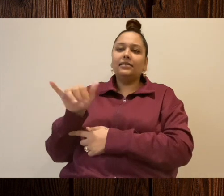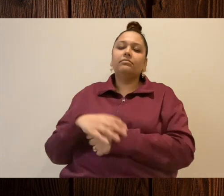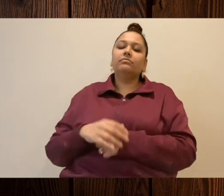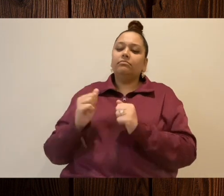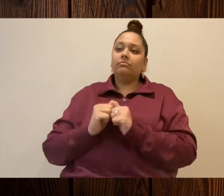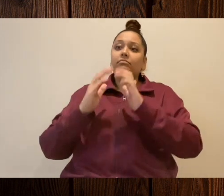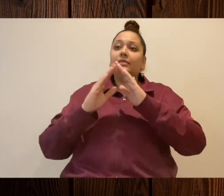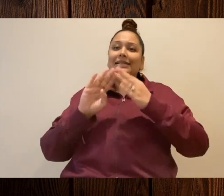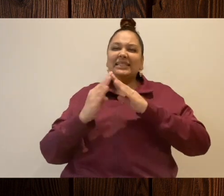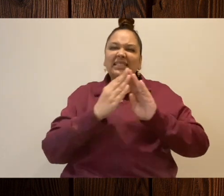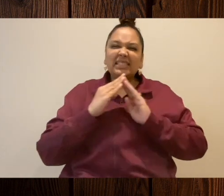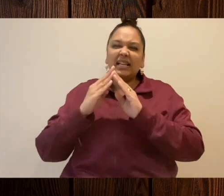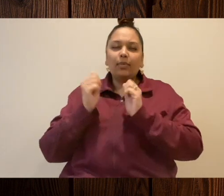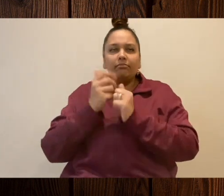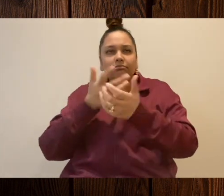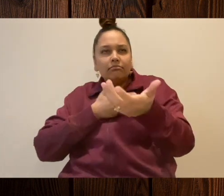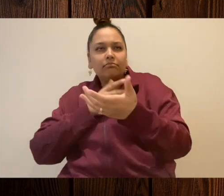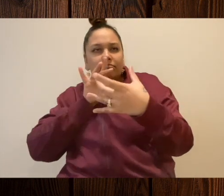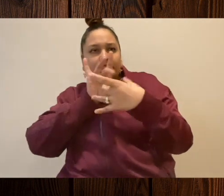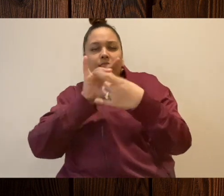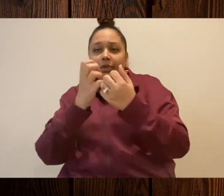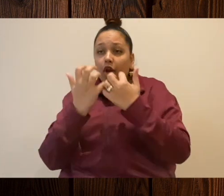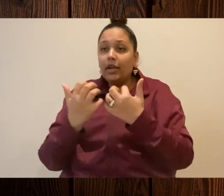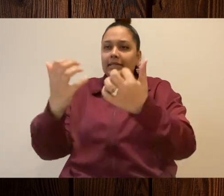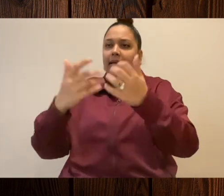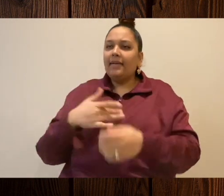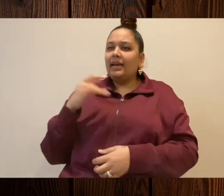is the reason that we make music. A big part of it being: seeking